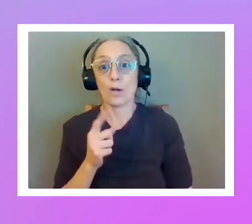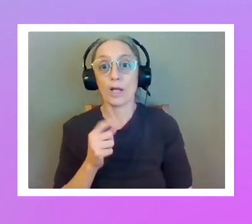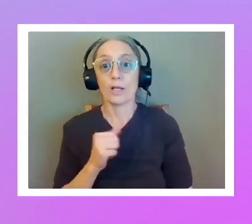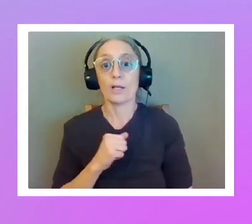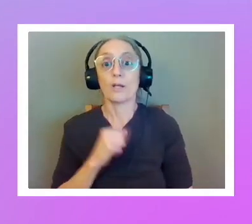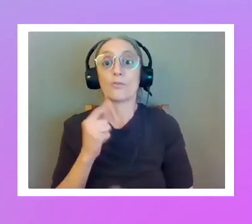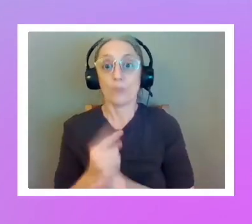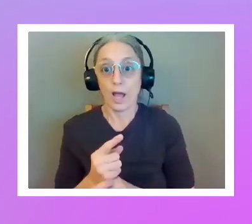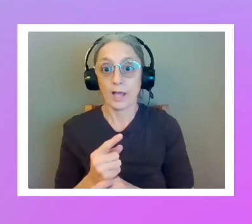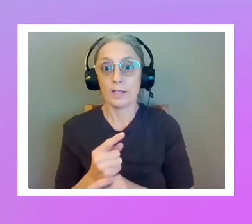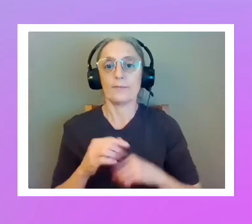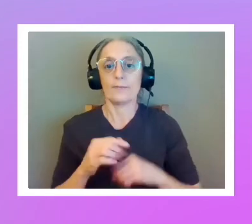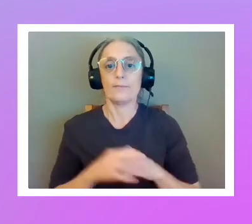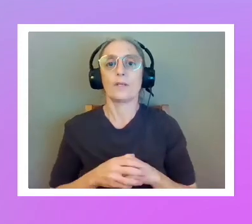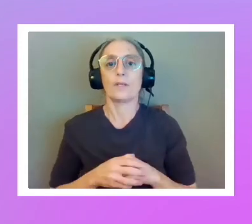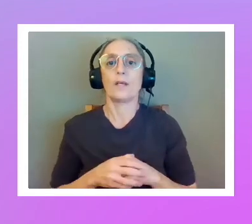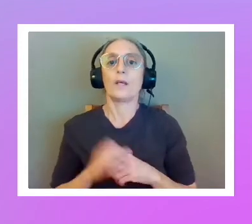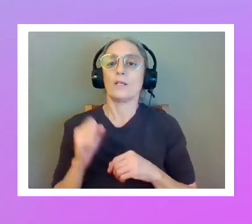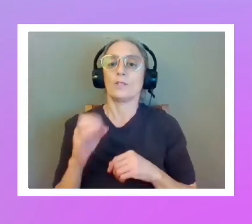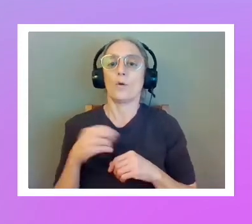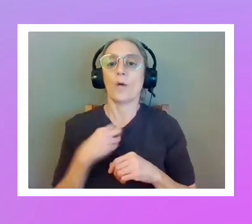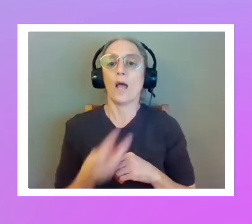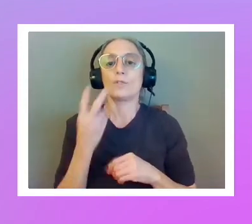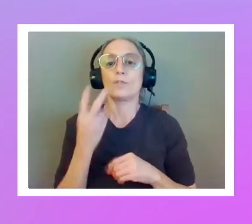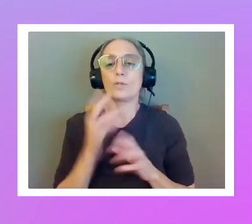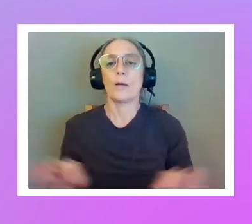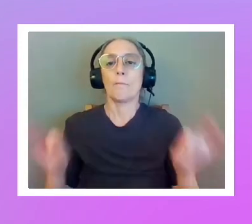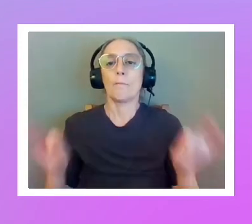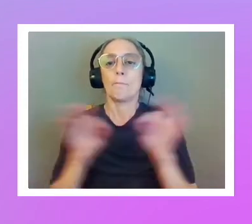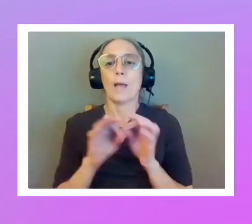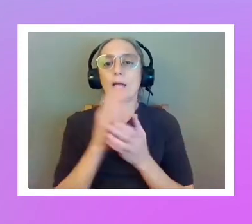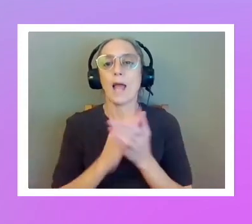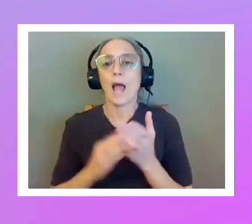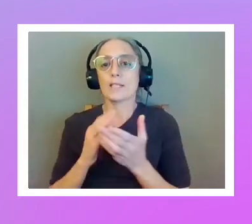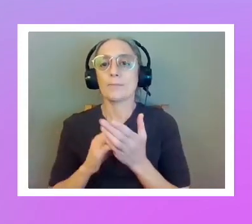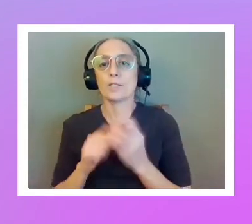So there are two main aspects to think about when we think of inclusive content,